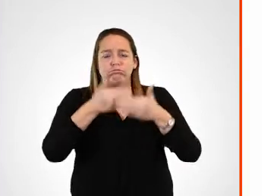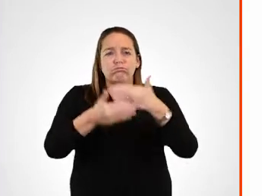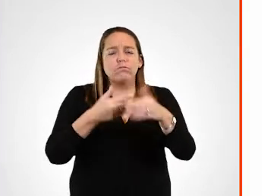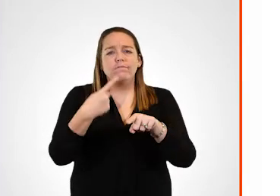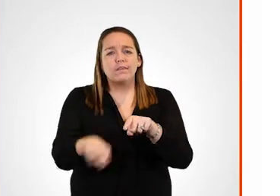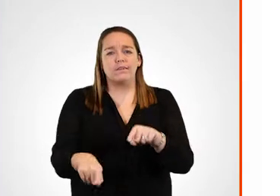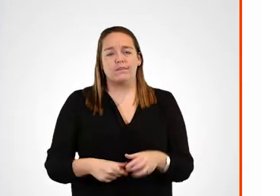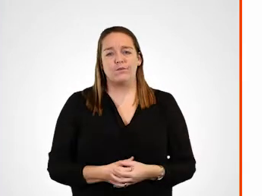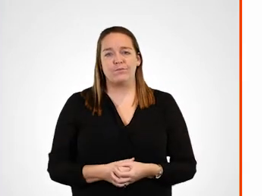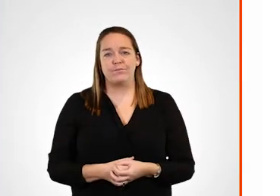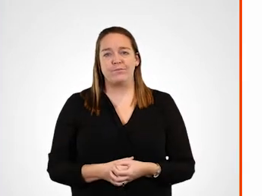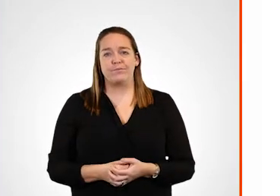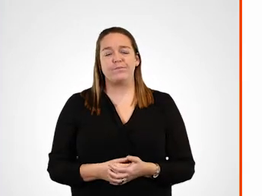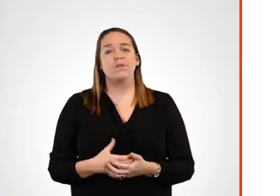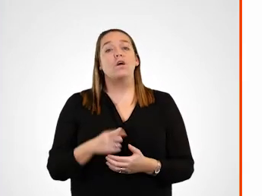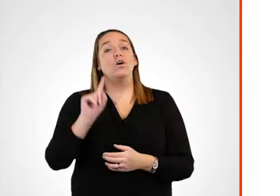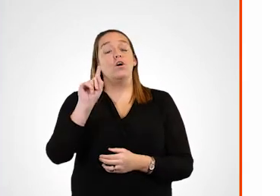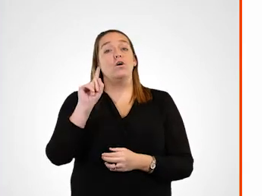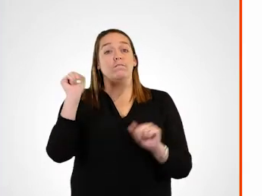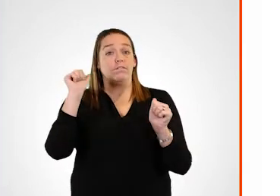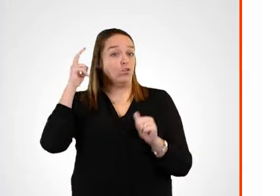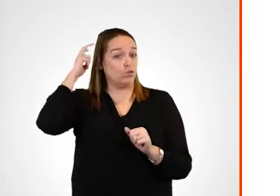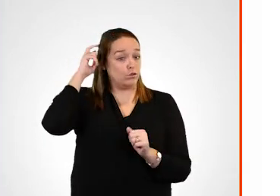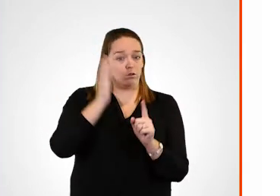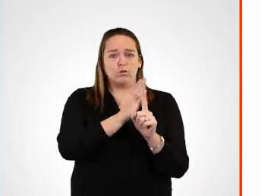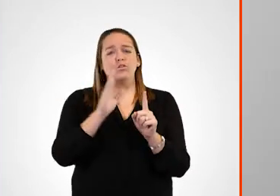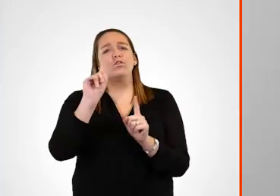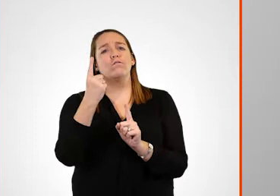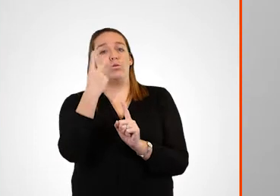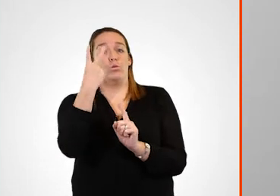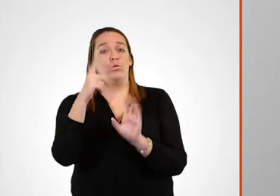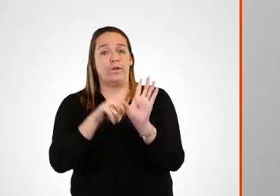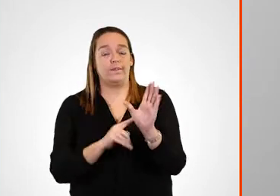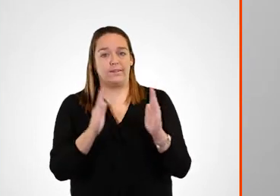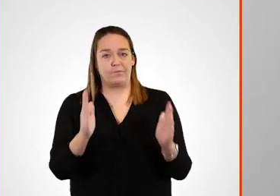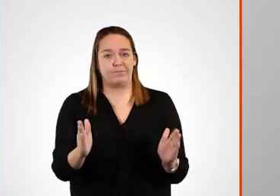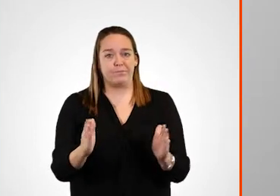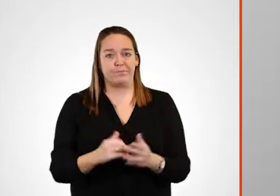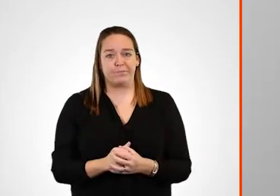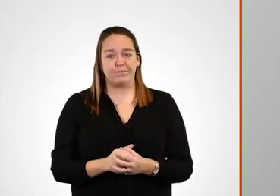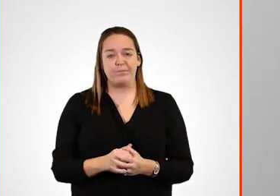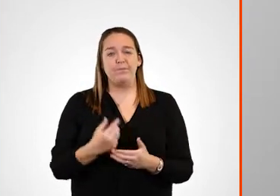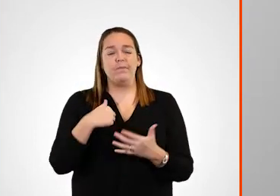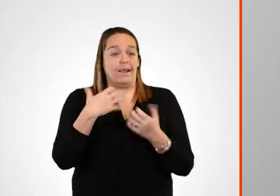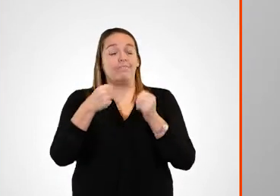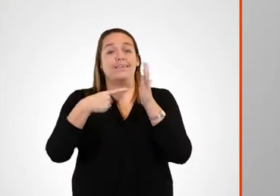So let's talk about the first two years of cochlear implant use, and I have a task that was developed called the open-